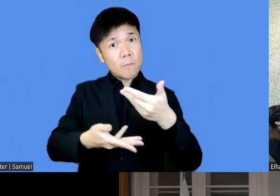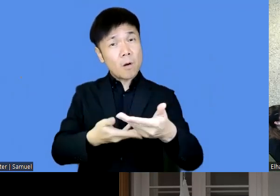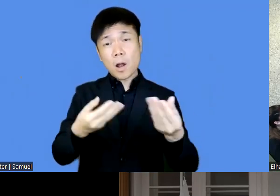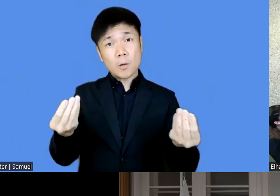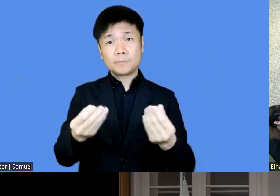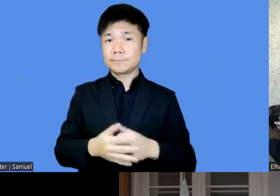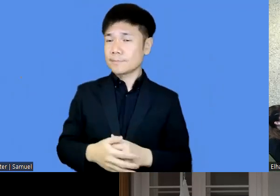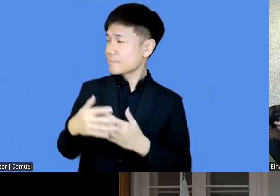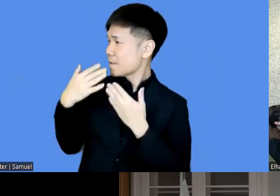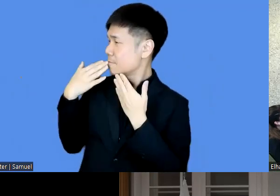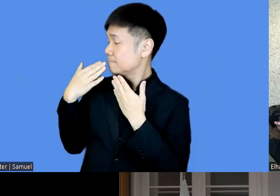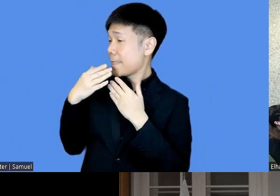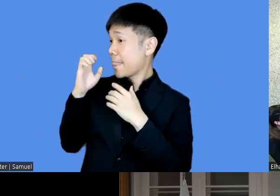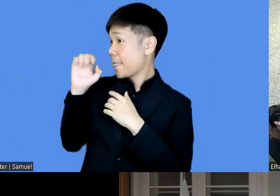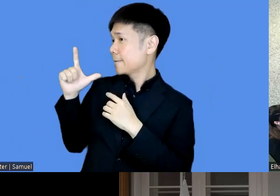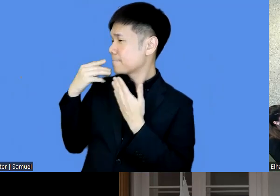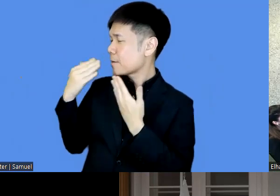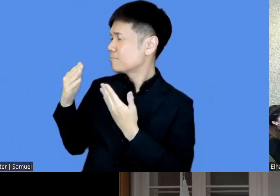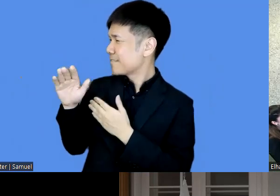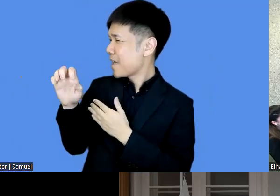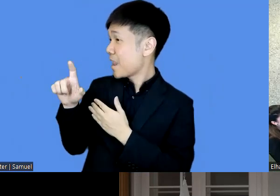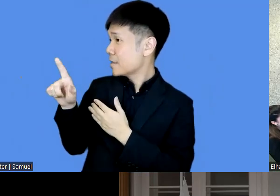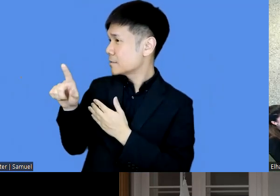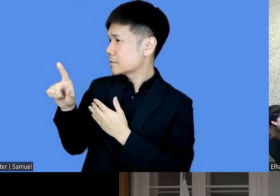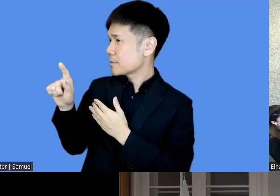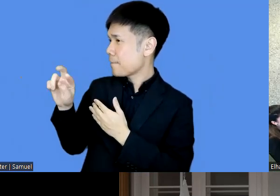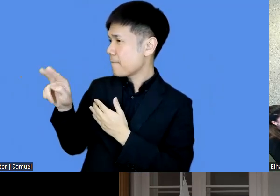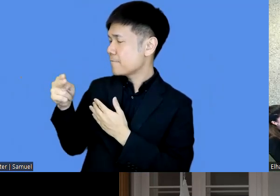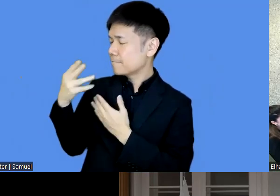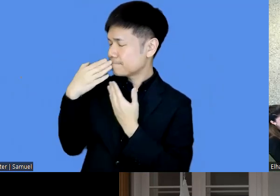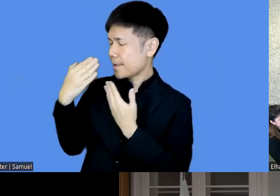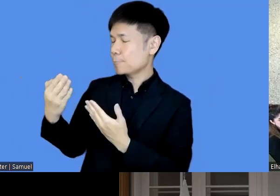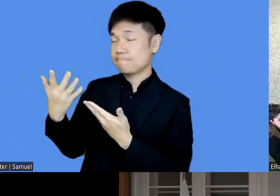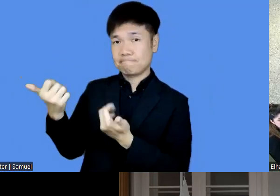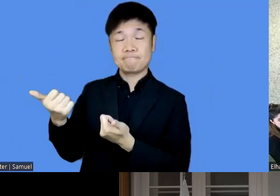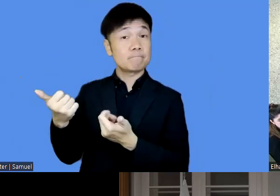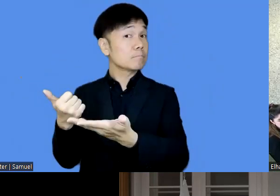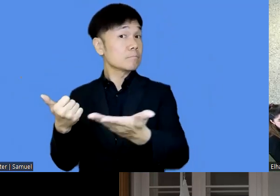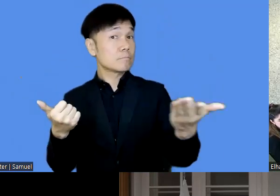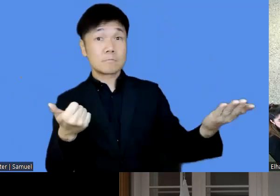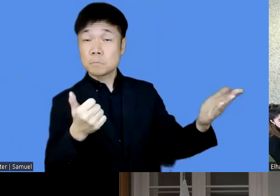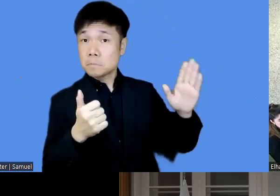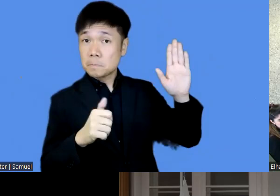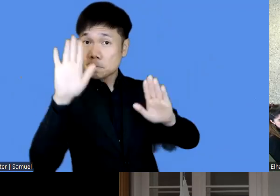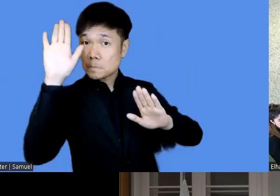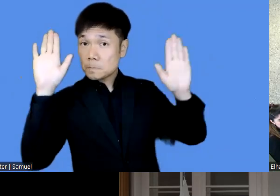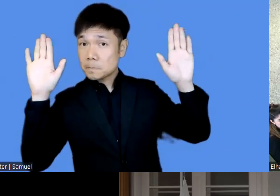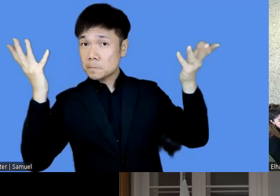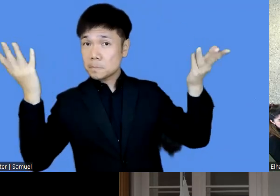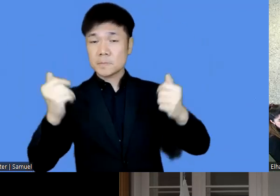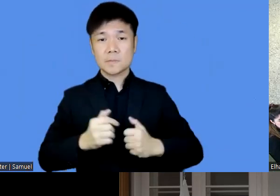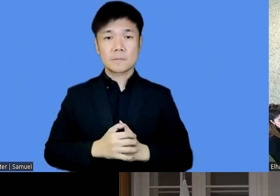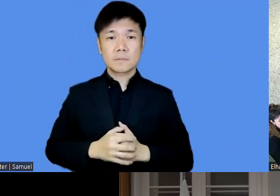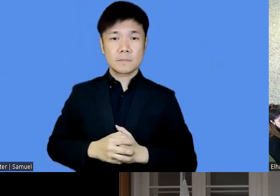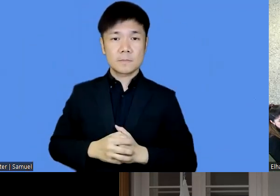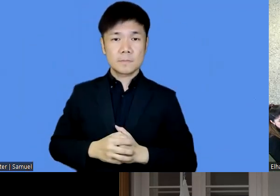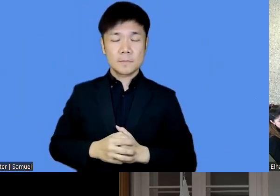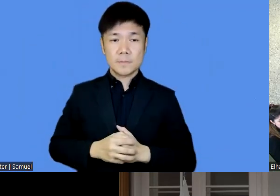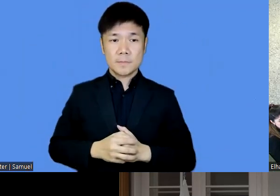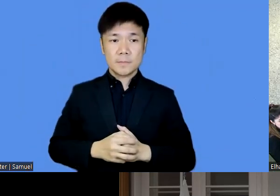Any more questions in the room?